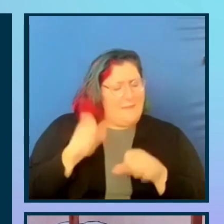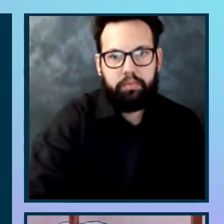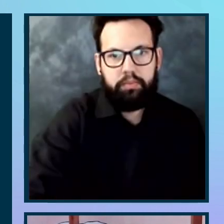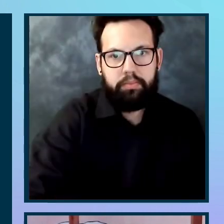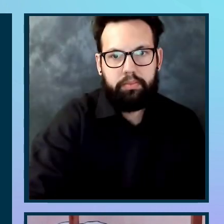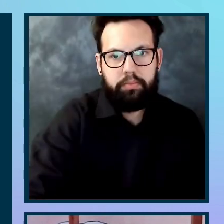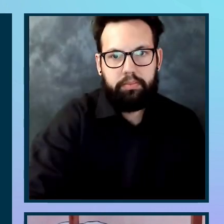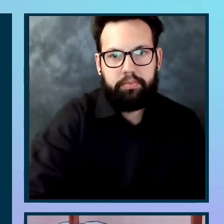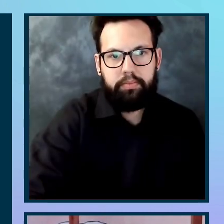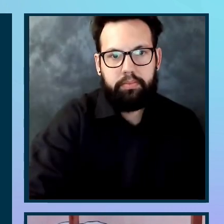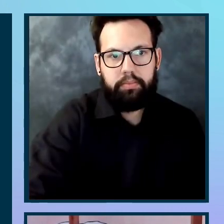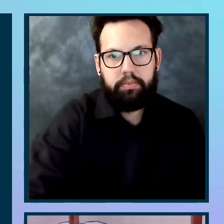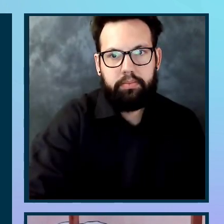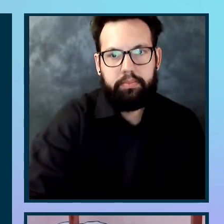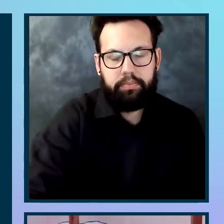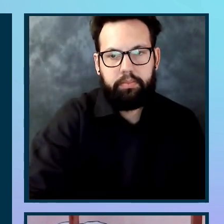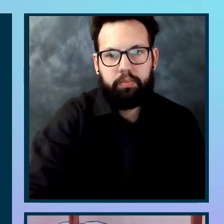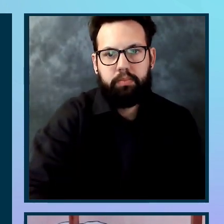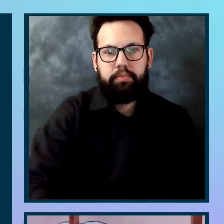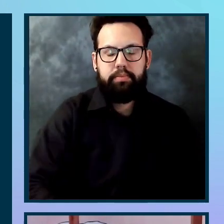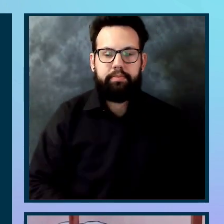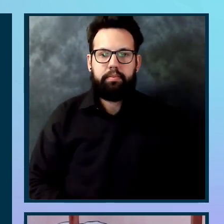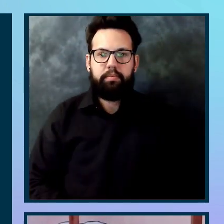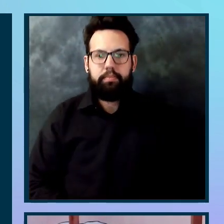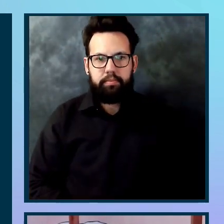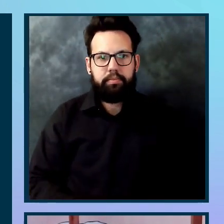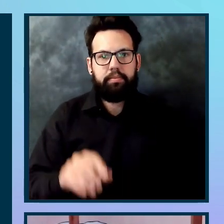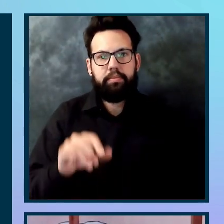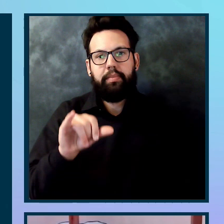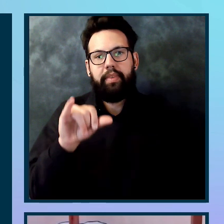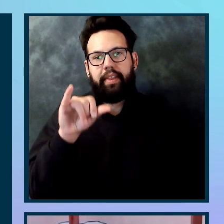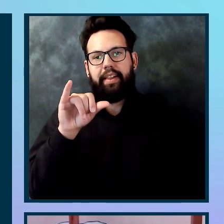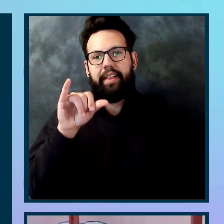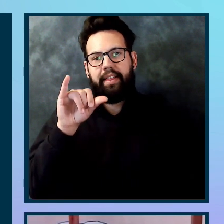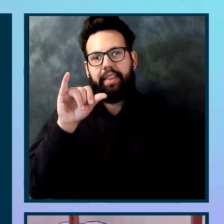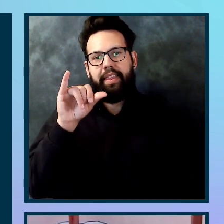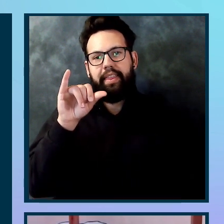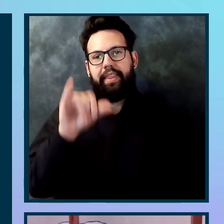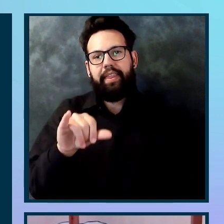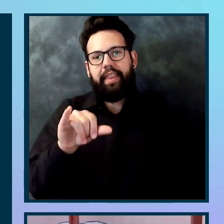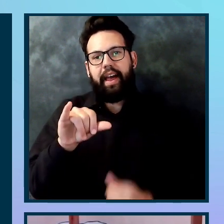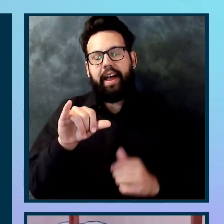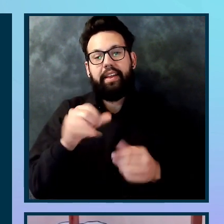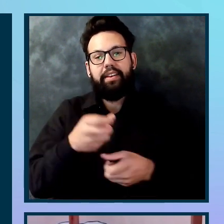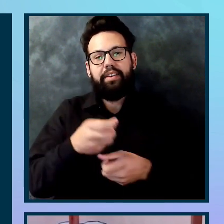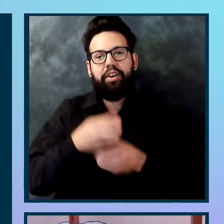and apply them to specific scenarios, and that can lead to disagreement, misunderstandings, assumptions,